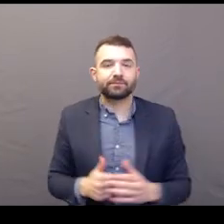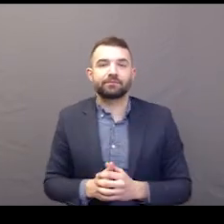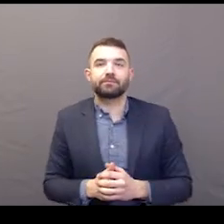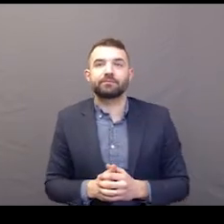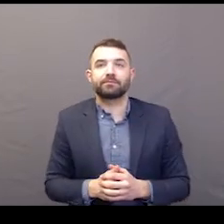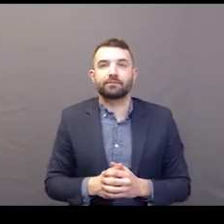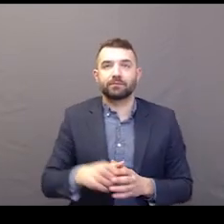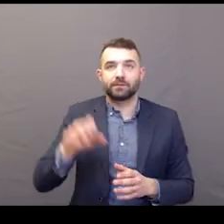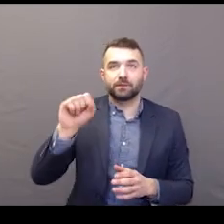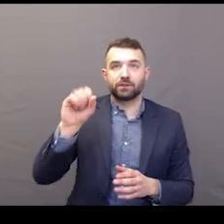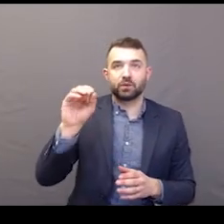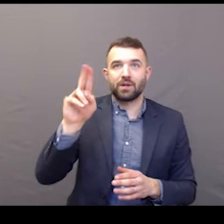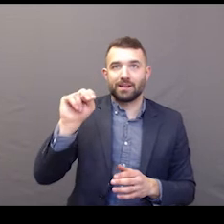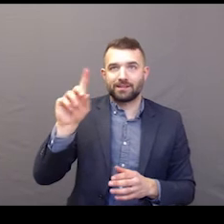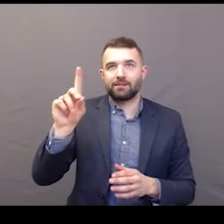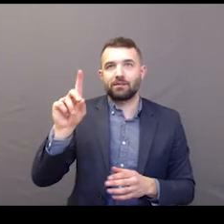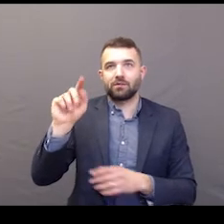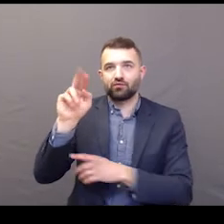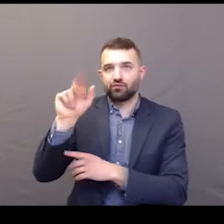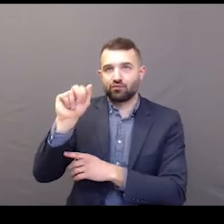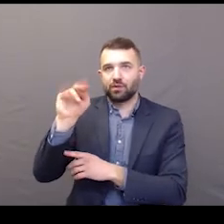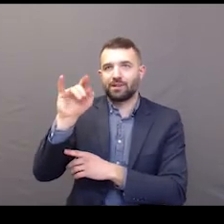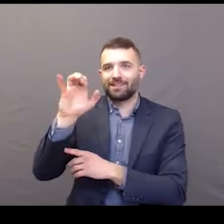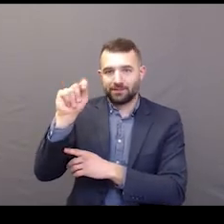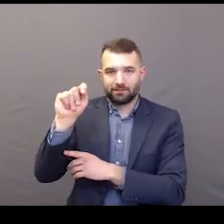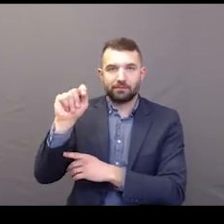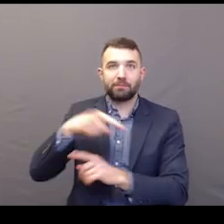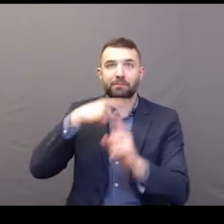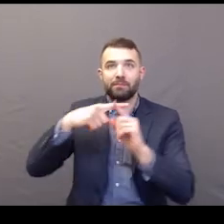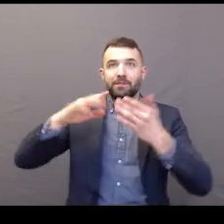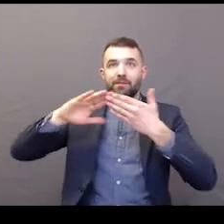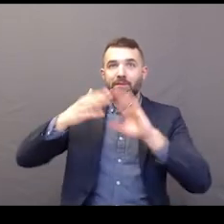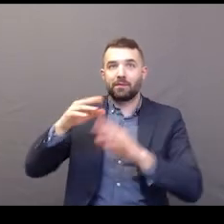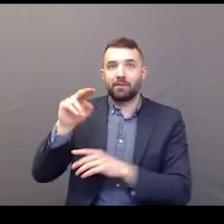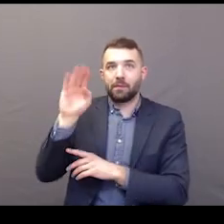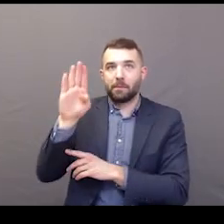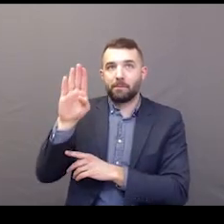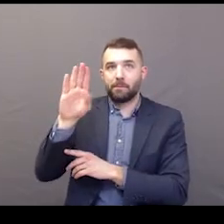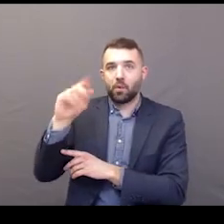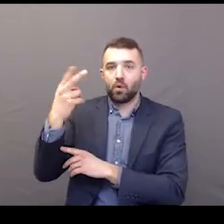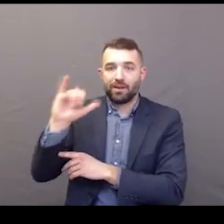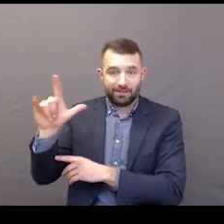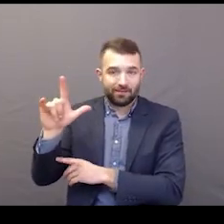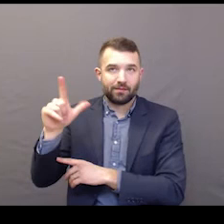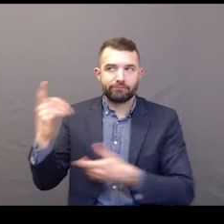opportunities for transit-oriented development (or "TOD") at the Park-and-Ride, in which case Sound Transit